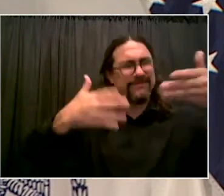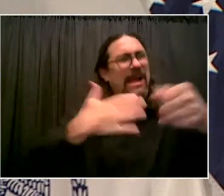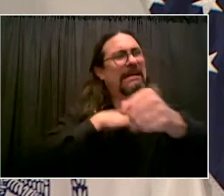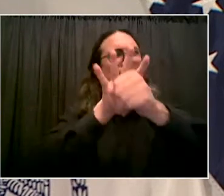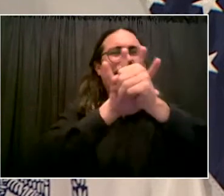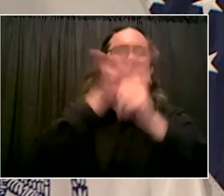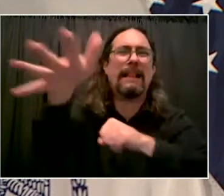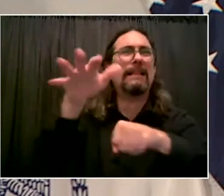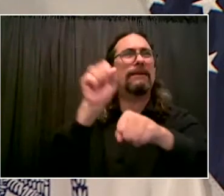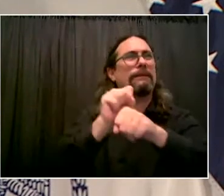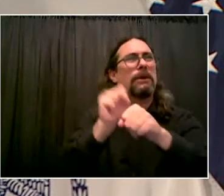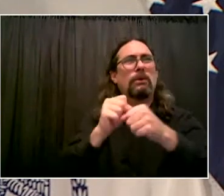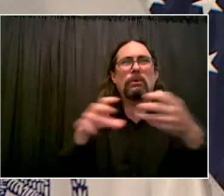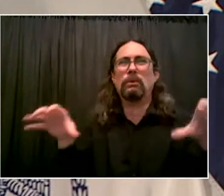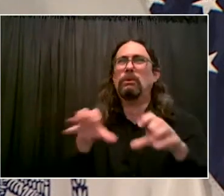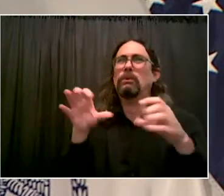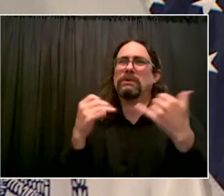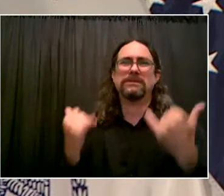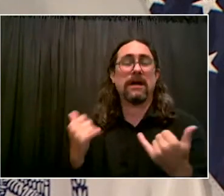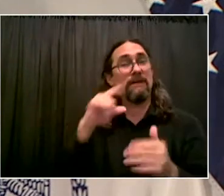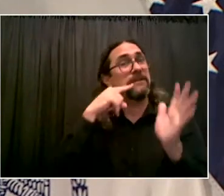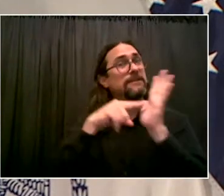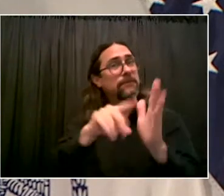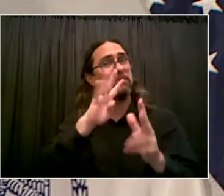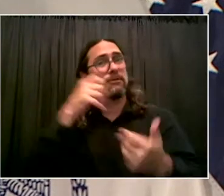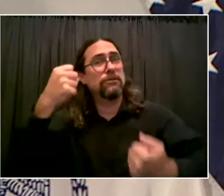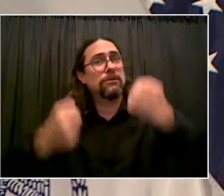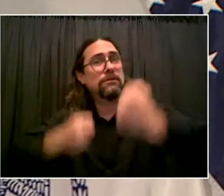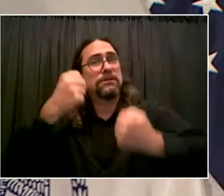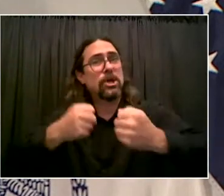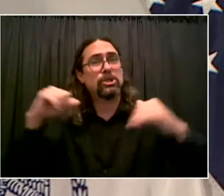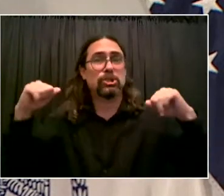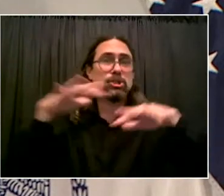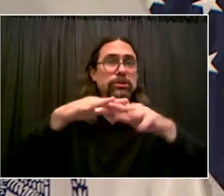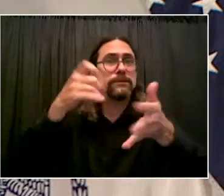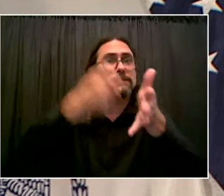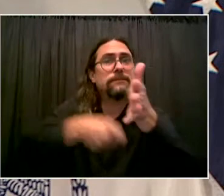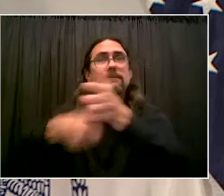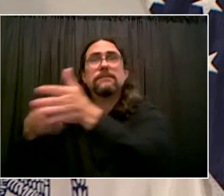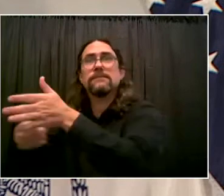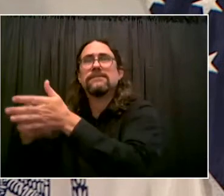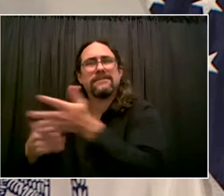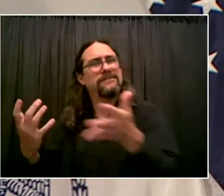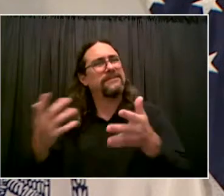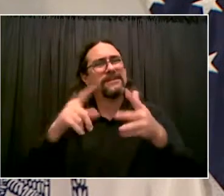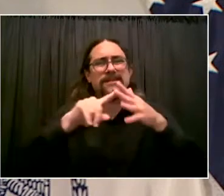HERE RIGHT NOW, THERE IS A LOT OF WORK TO BE DONE RIGHT THIS MINUTE IN NEW YORK CITY. FOR EXAMPLE, GETTING CONGESTION PRICING IS